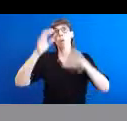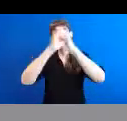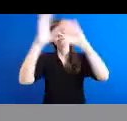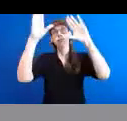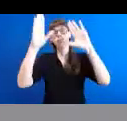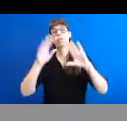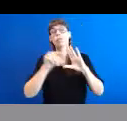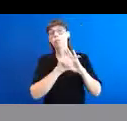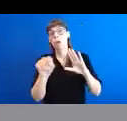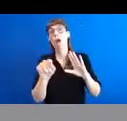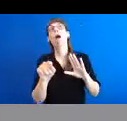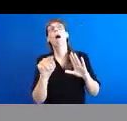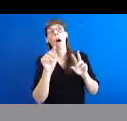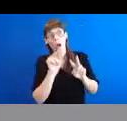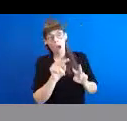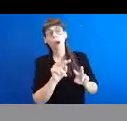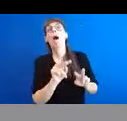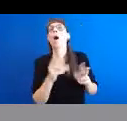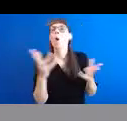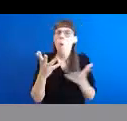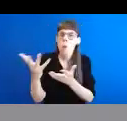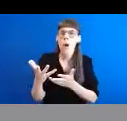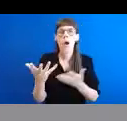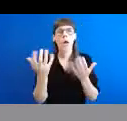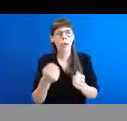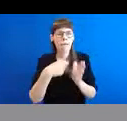nor prescriptive. The idea was that by sharing some